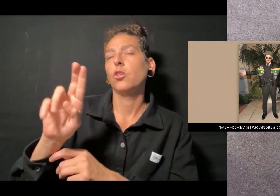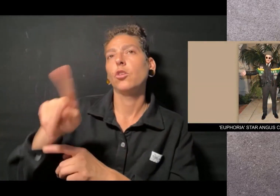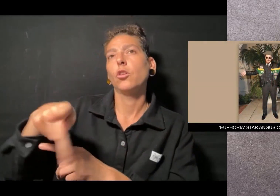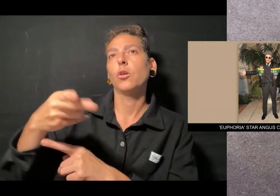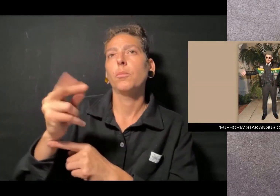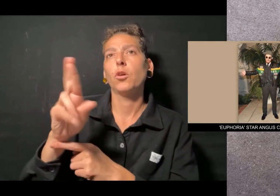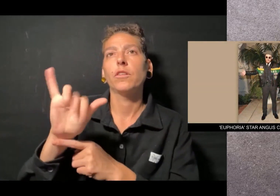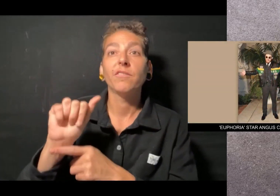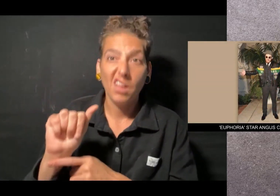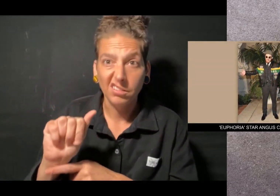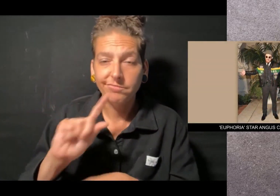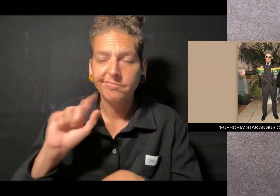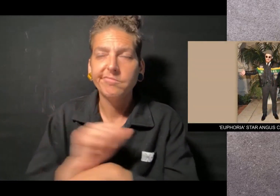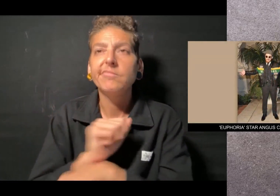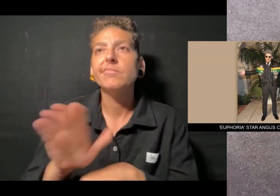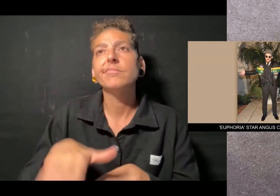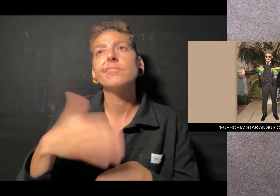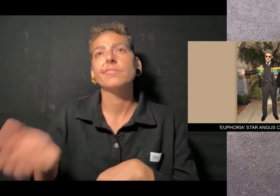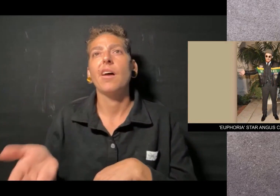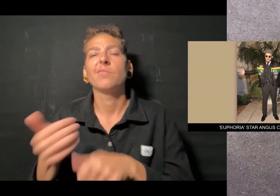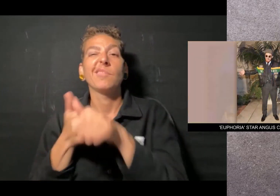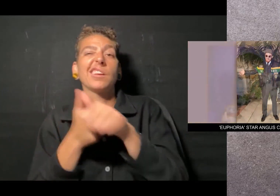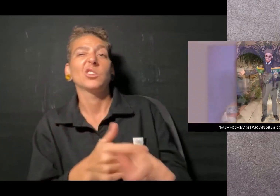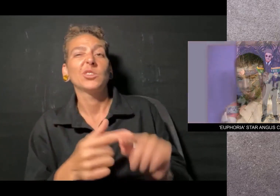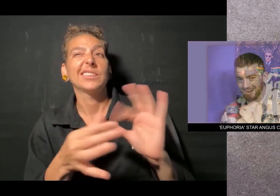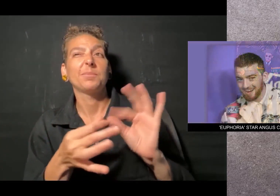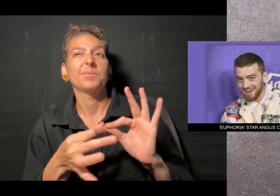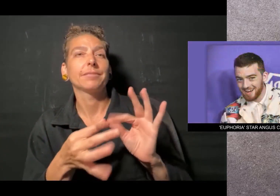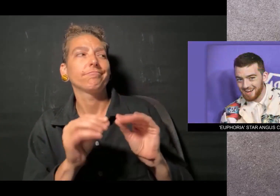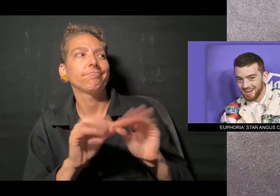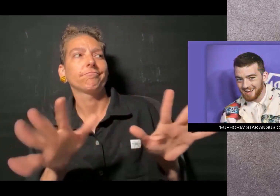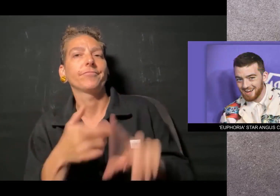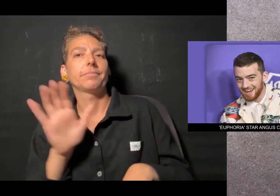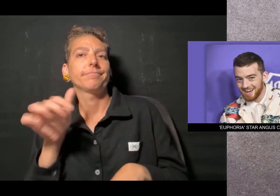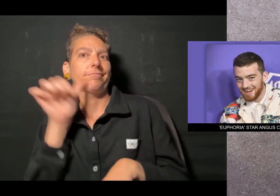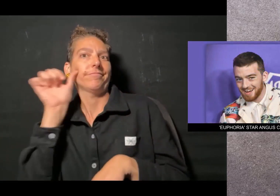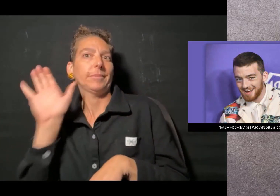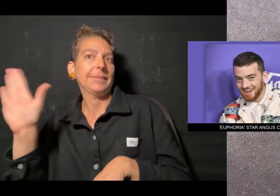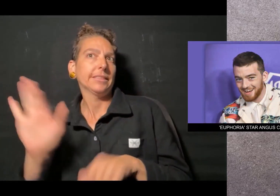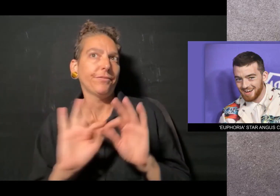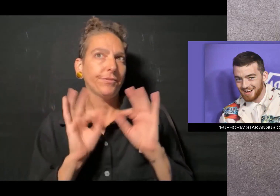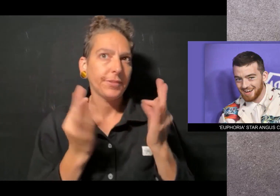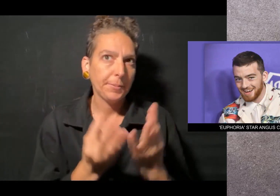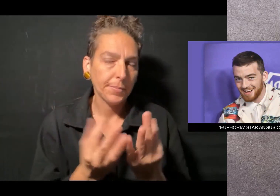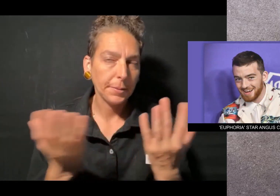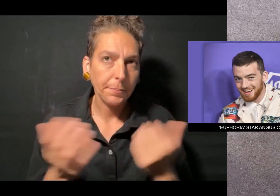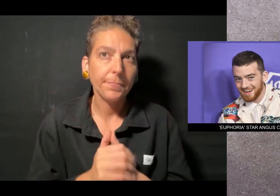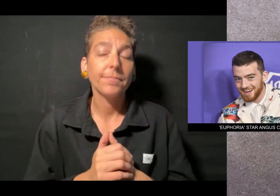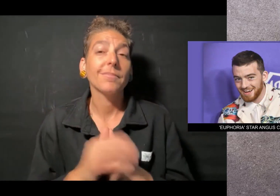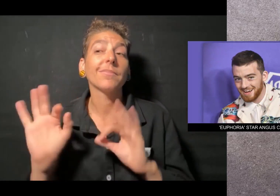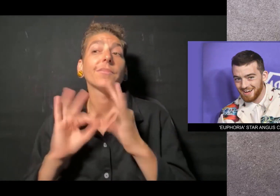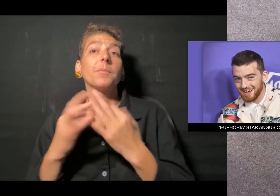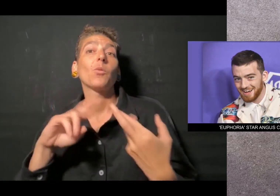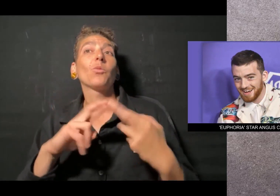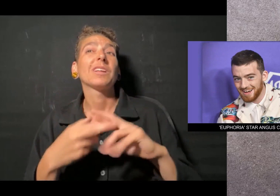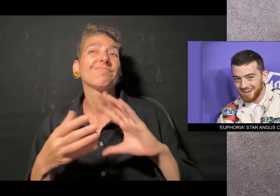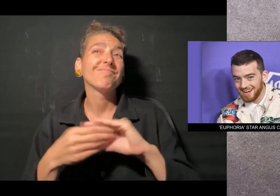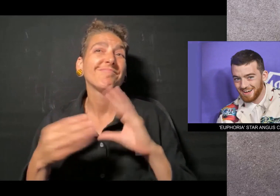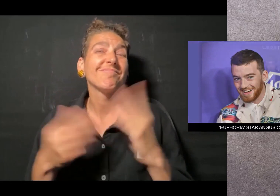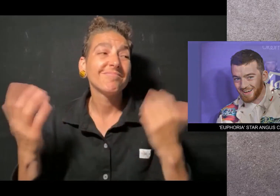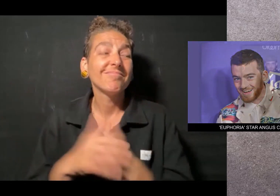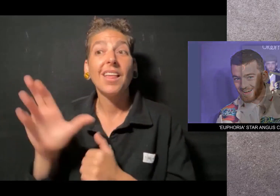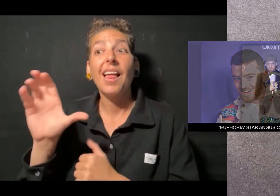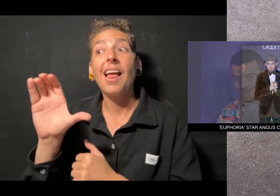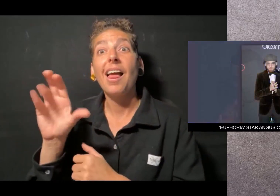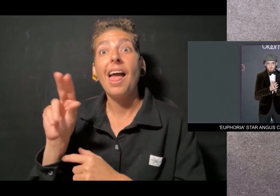role in the HBO drama Euphoria is dead according to a statement released Monday by his family